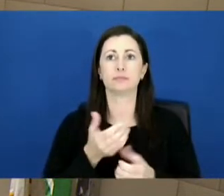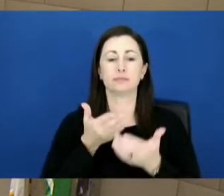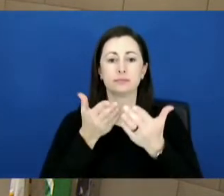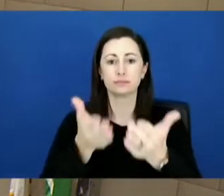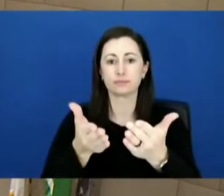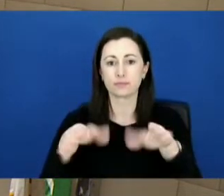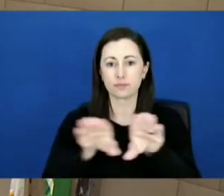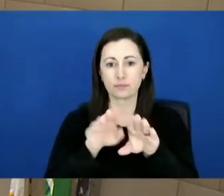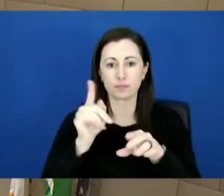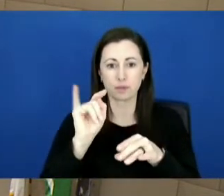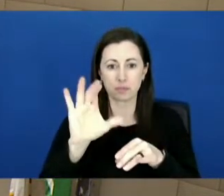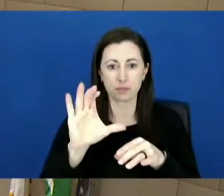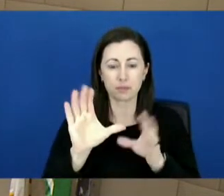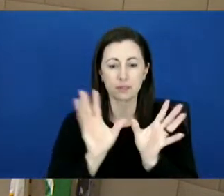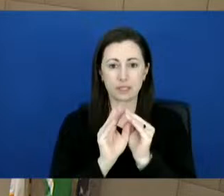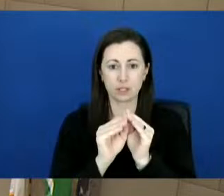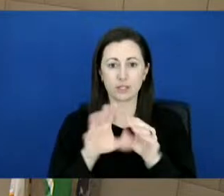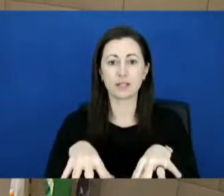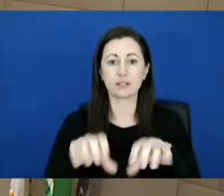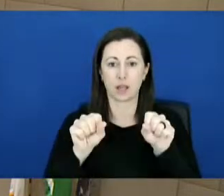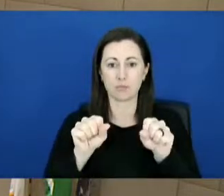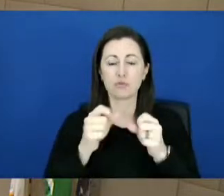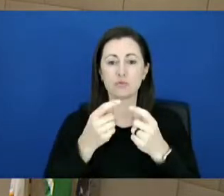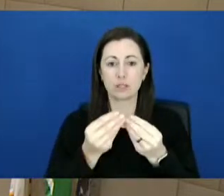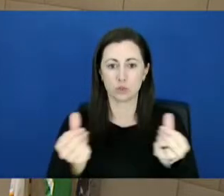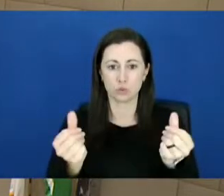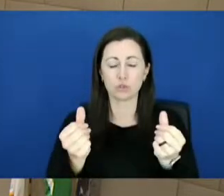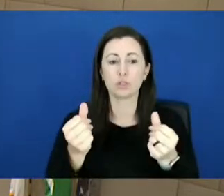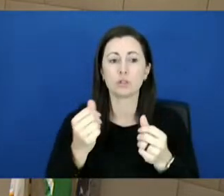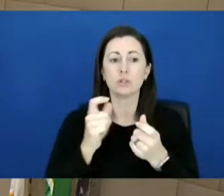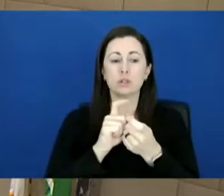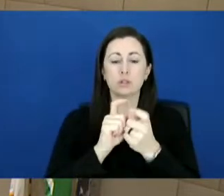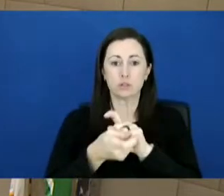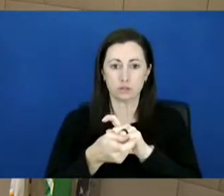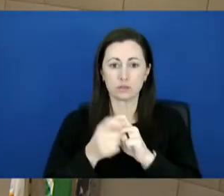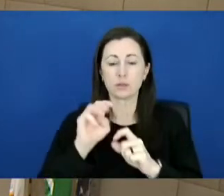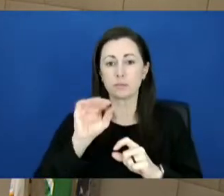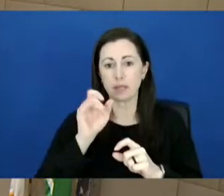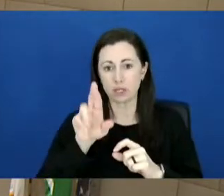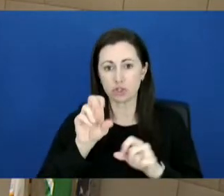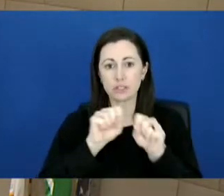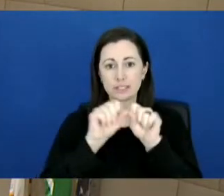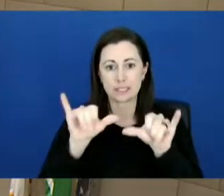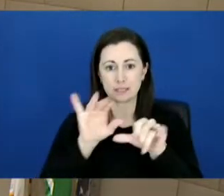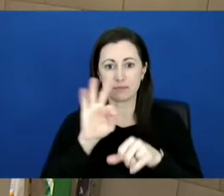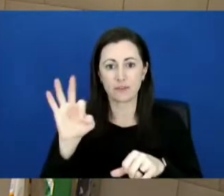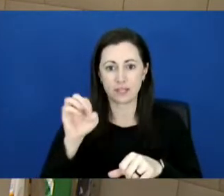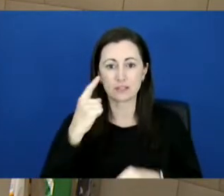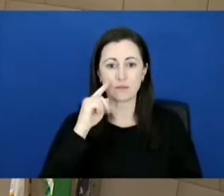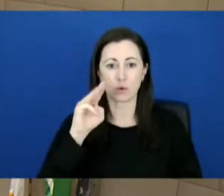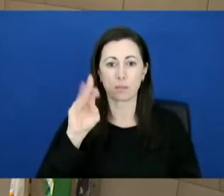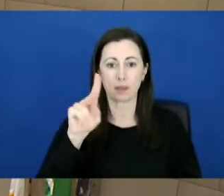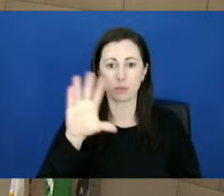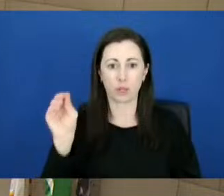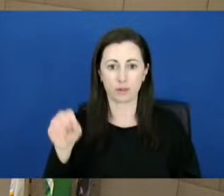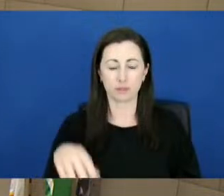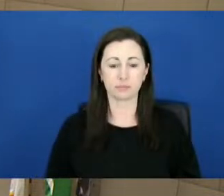I MAKE THE MOTION TO CLOSE THE PUBLIC HEARING AND ADOPT THE